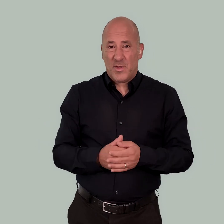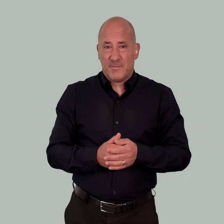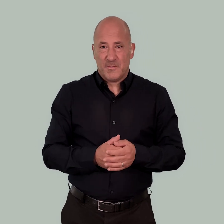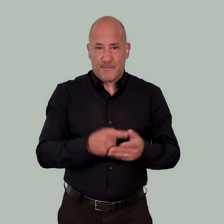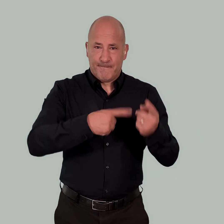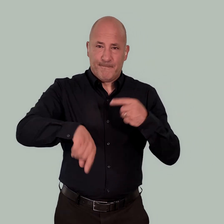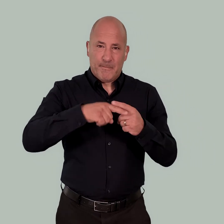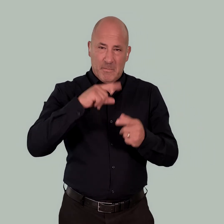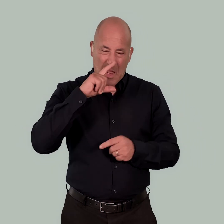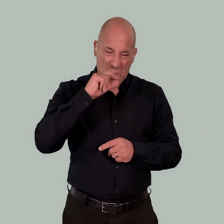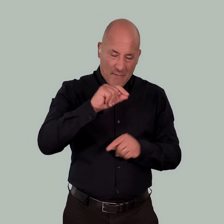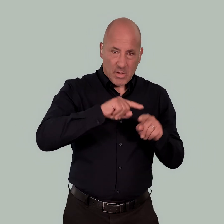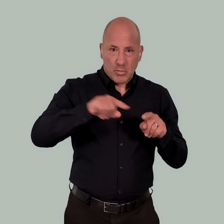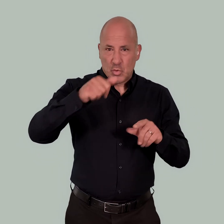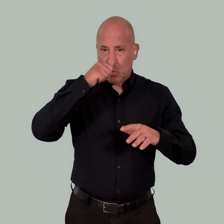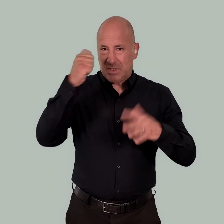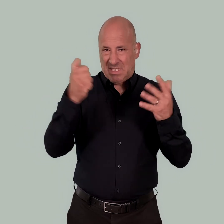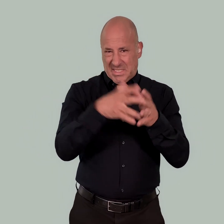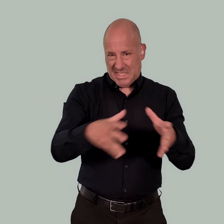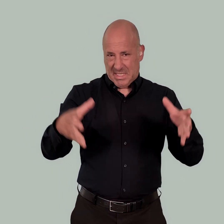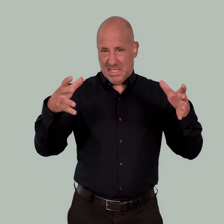Almost a quarter of children aged 11 to 16